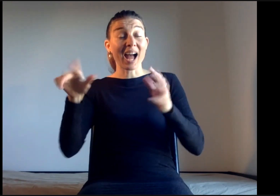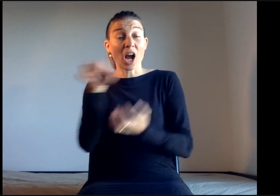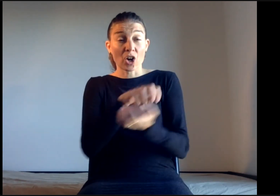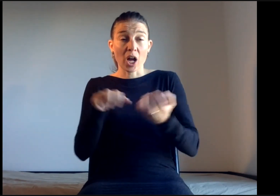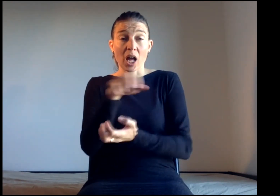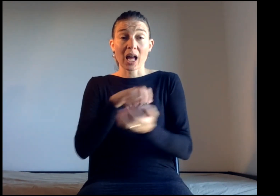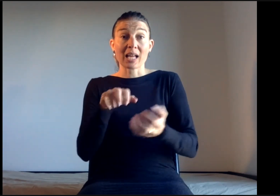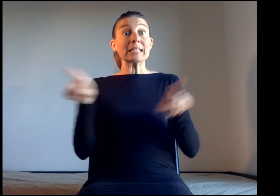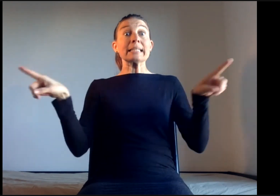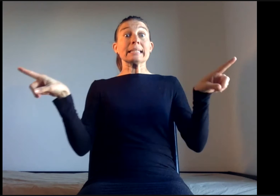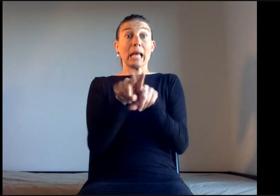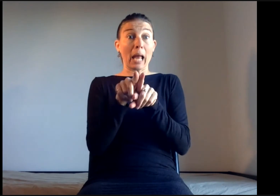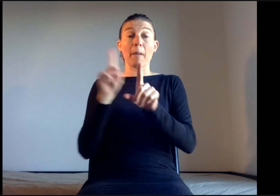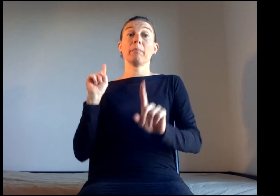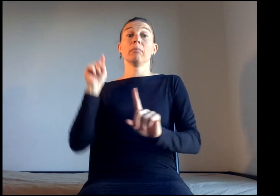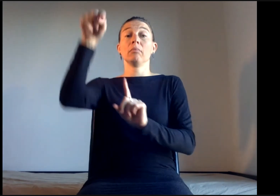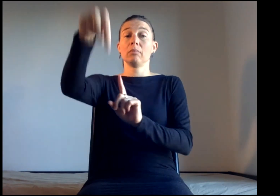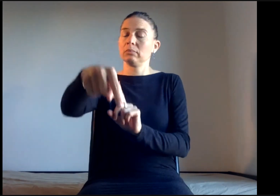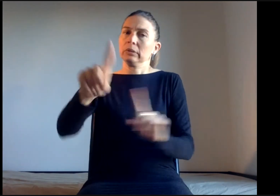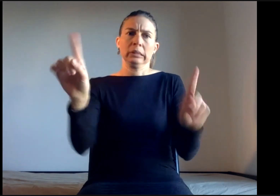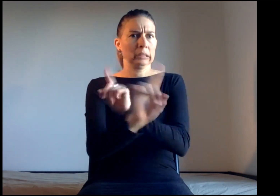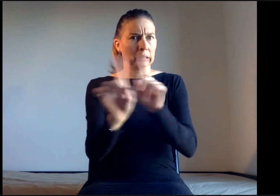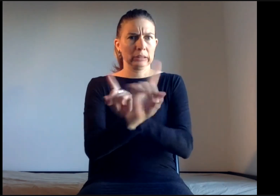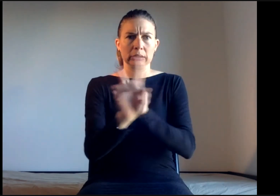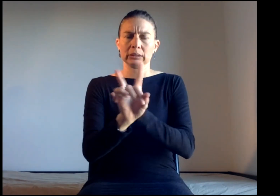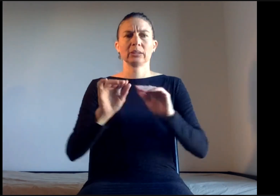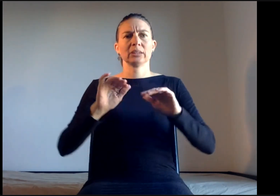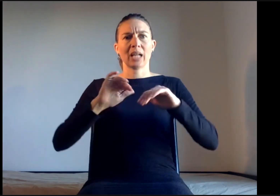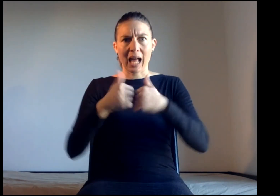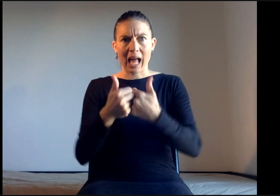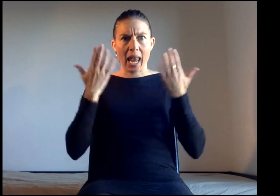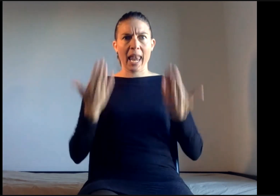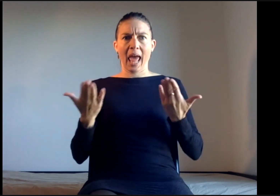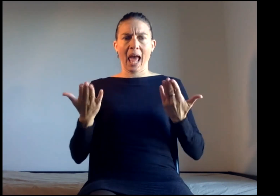that we'll be paying a lot of attention and advocacy work